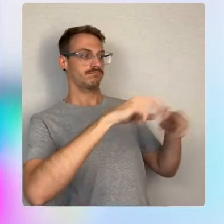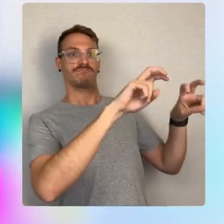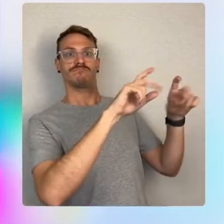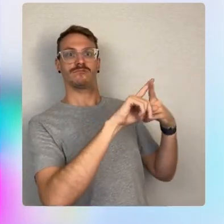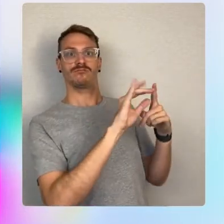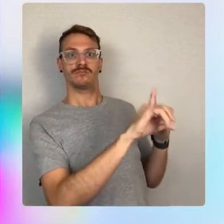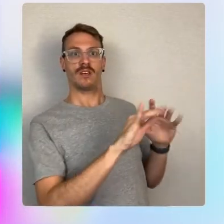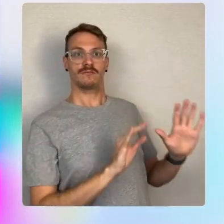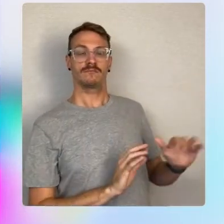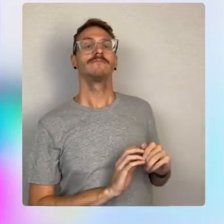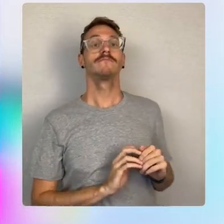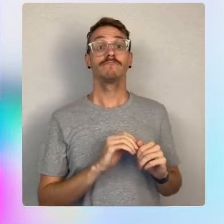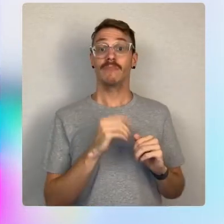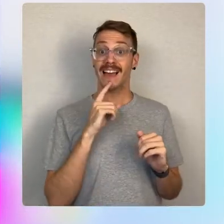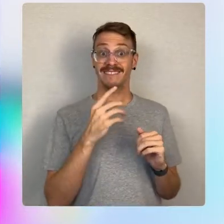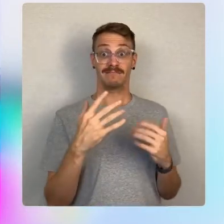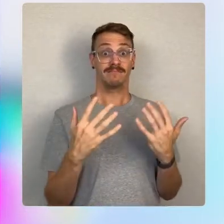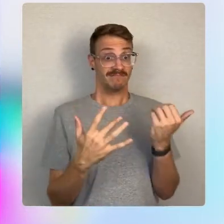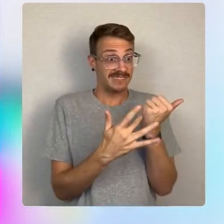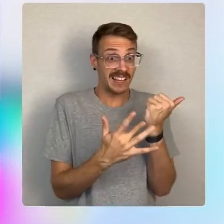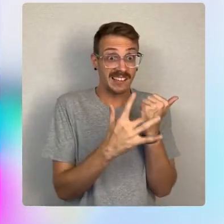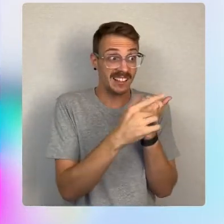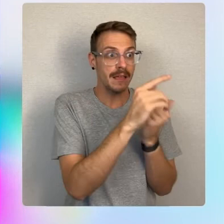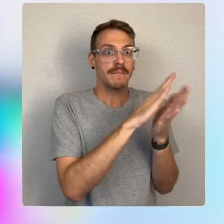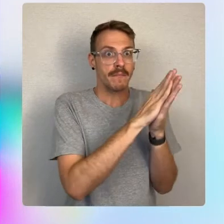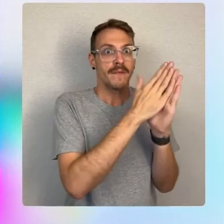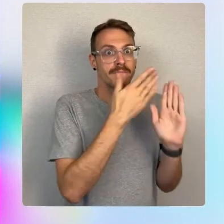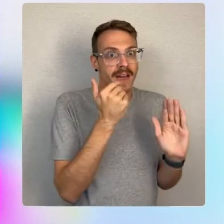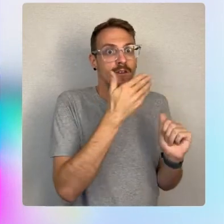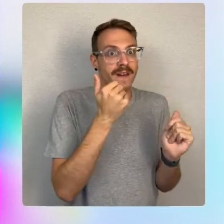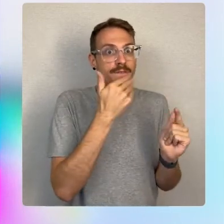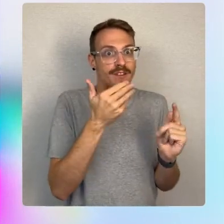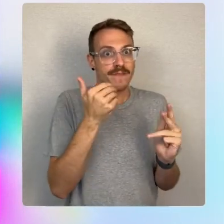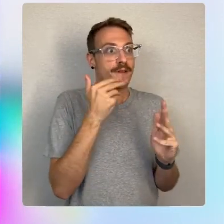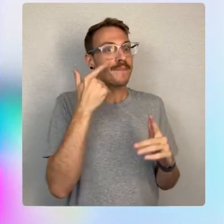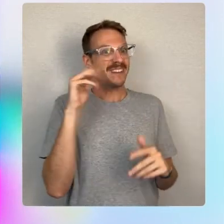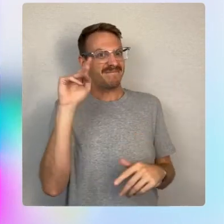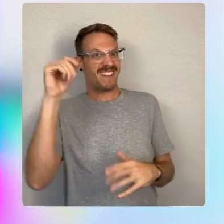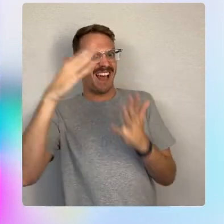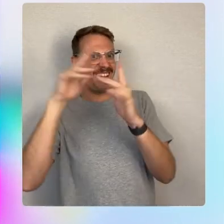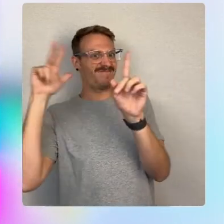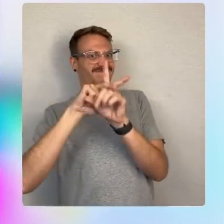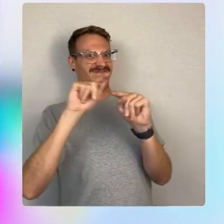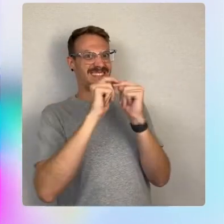And technically, they're just getting better and better 'cause they have a whole team assigned to them from Meta, and there's no signs of slowing down